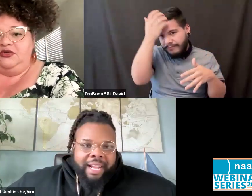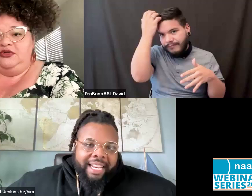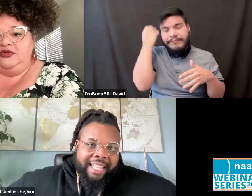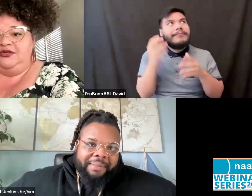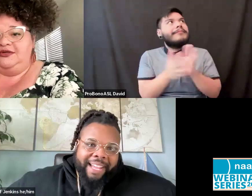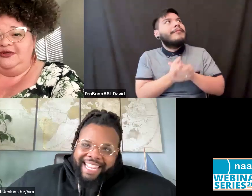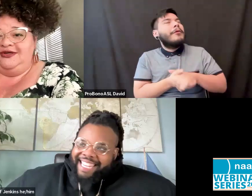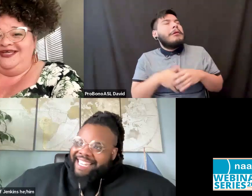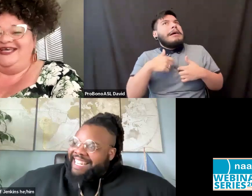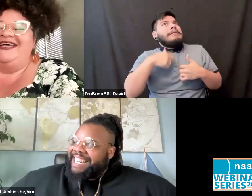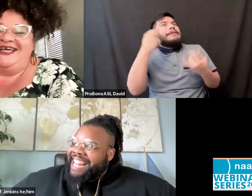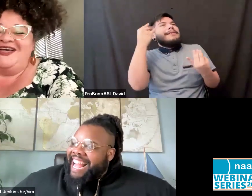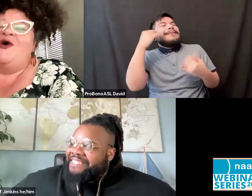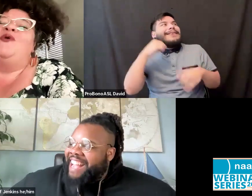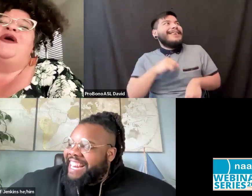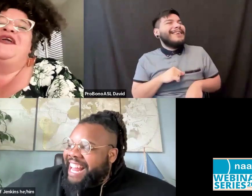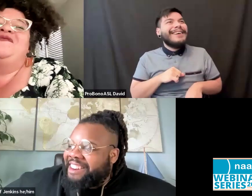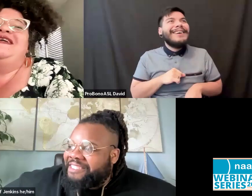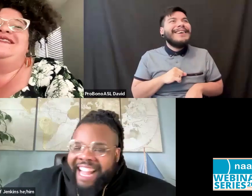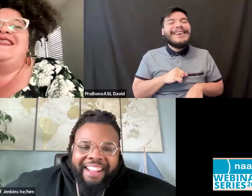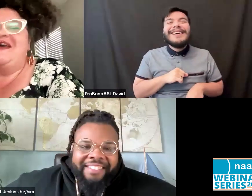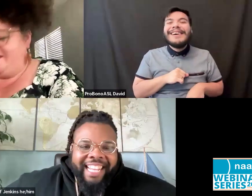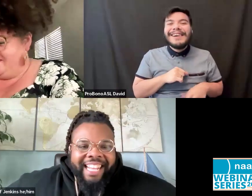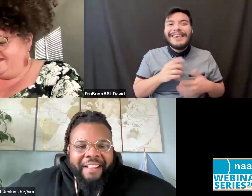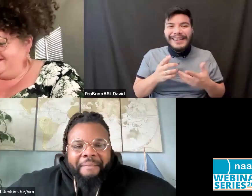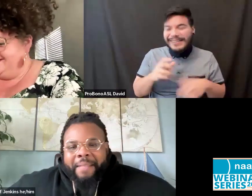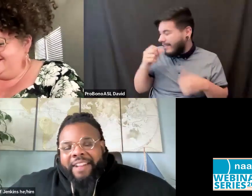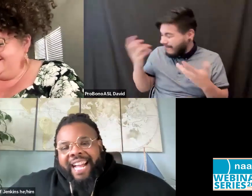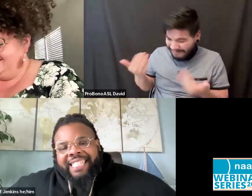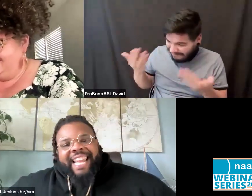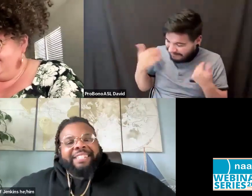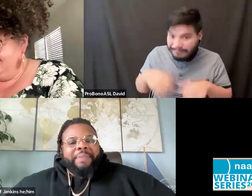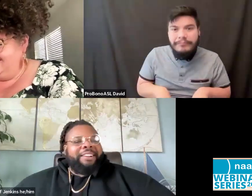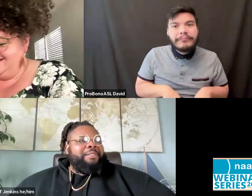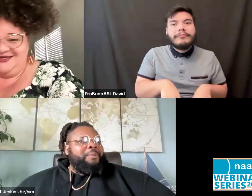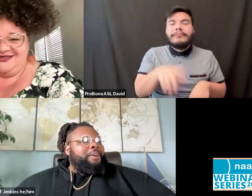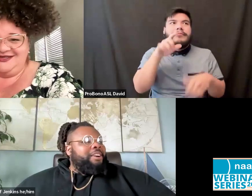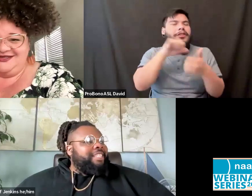I got to think about them. I've got a Changemaker Awards.